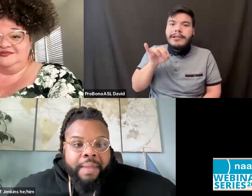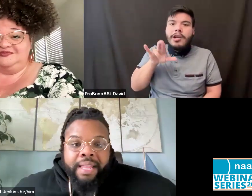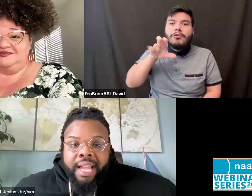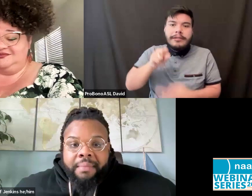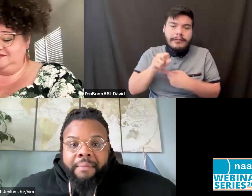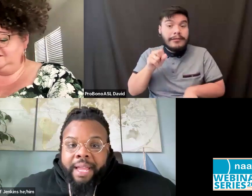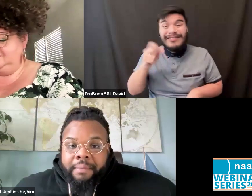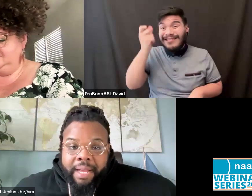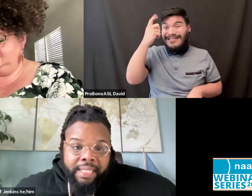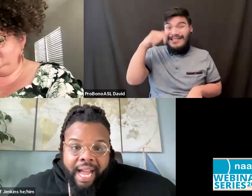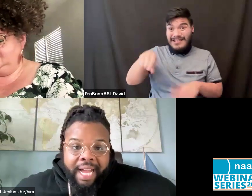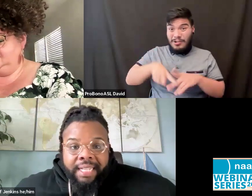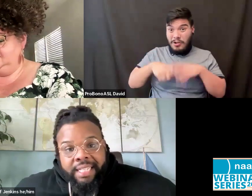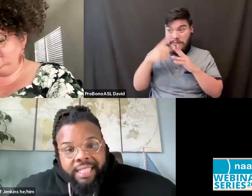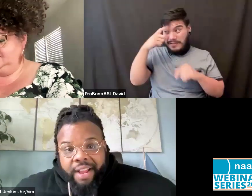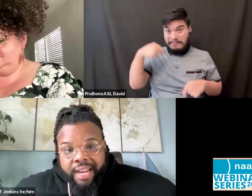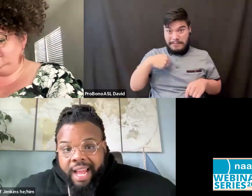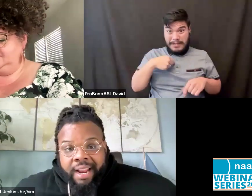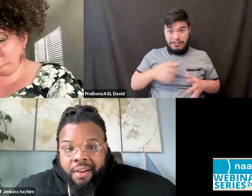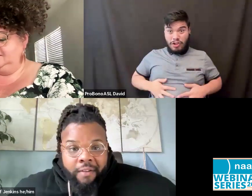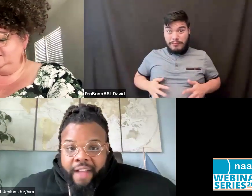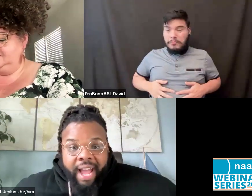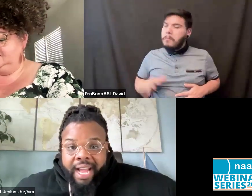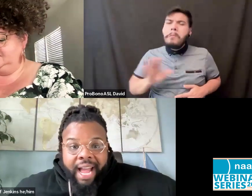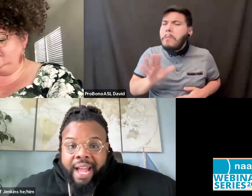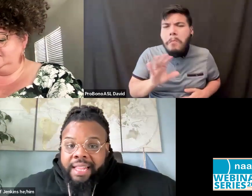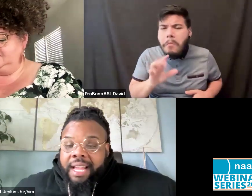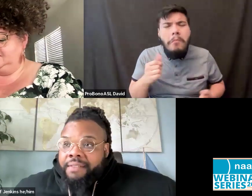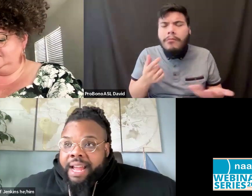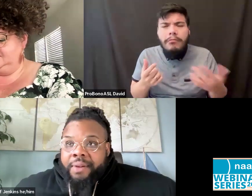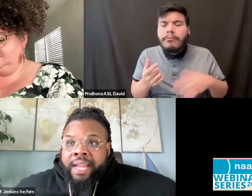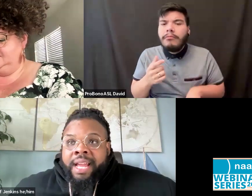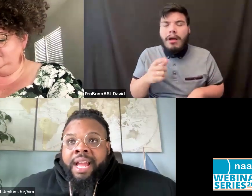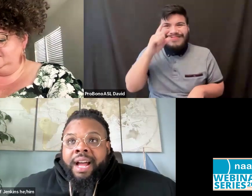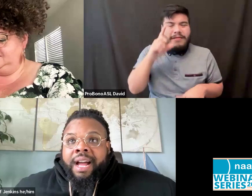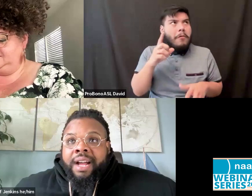be thinking about being plus size, stuff like that, or fat like. I didn't think of it that way